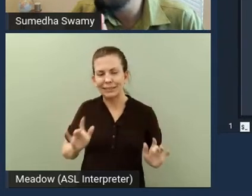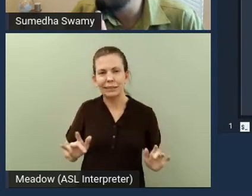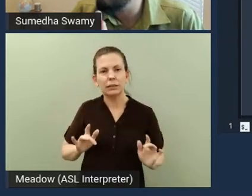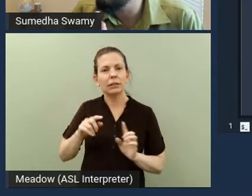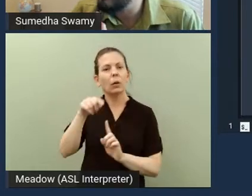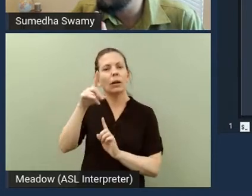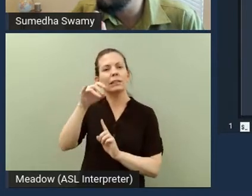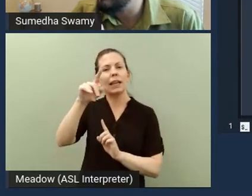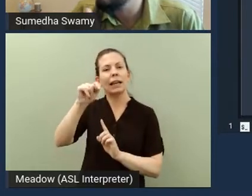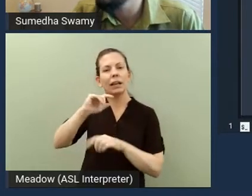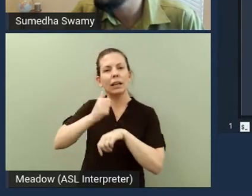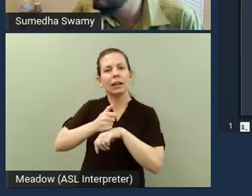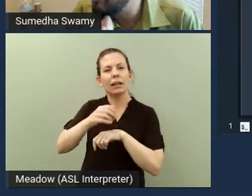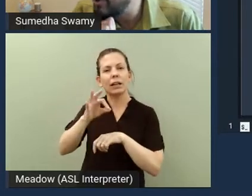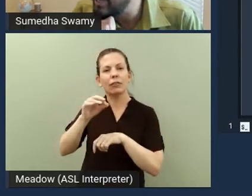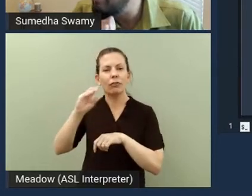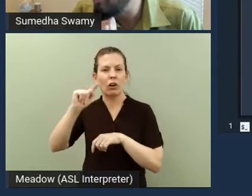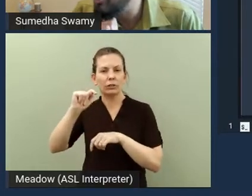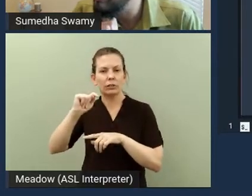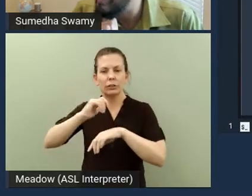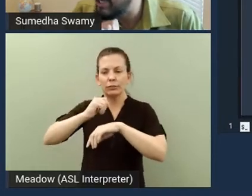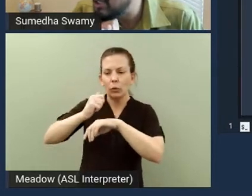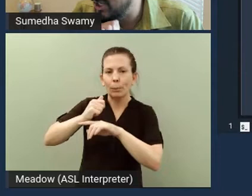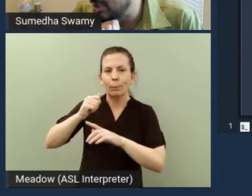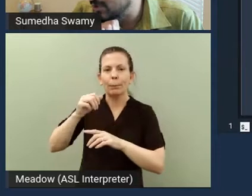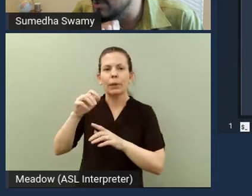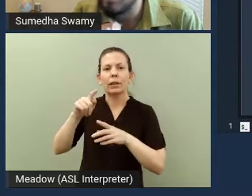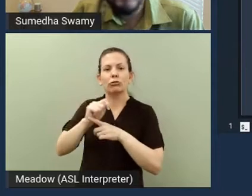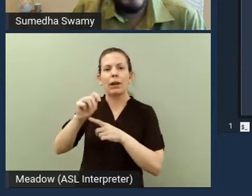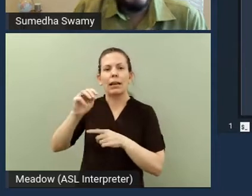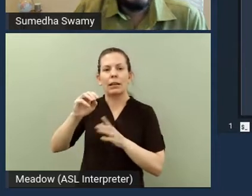in a form that training model can actually use.